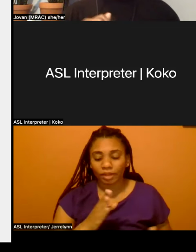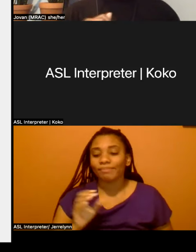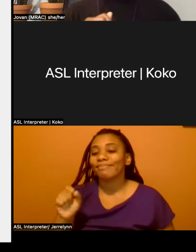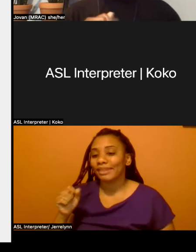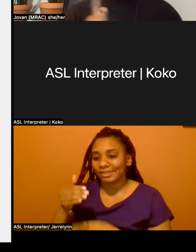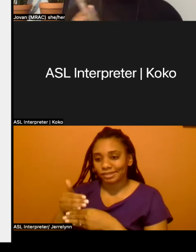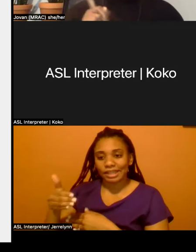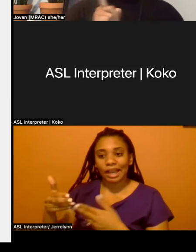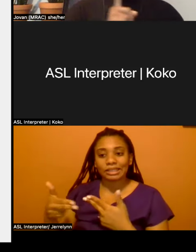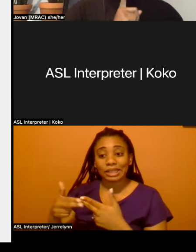Okay, should I move forward?